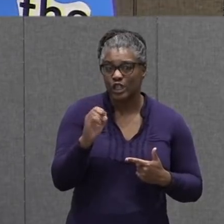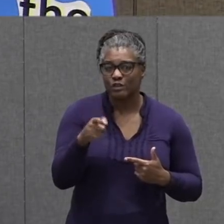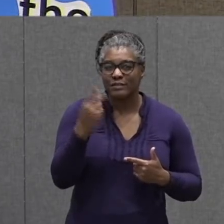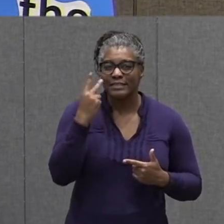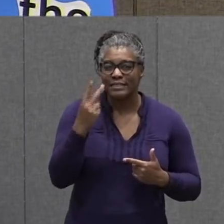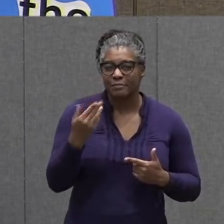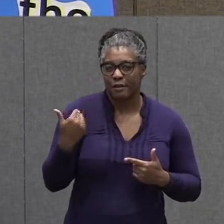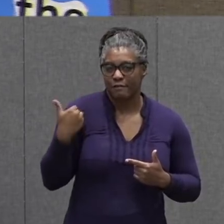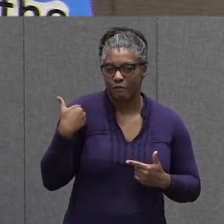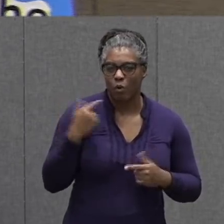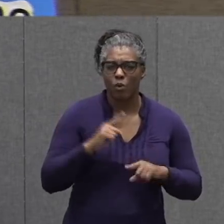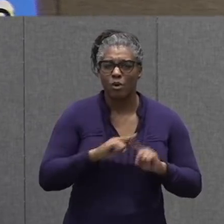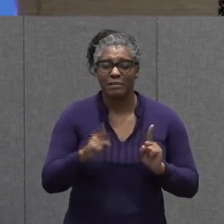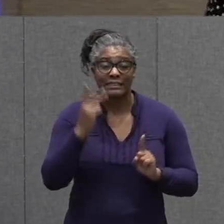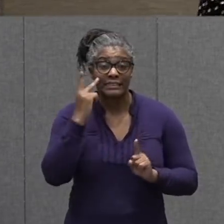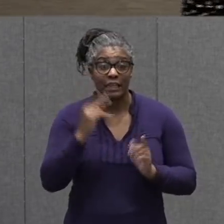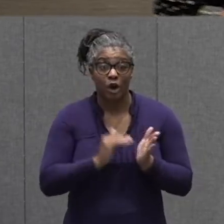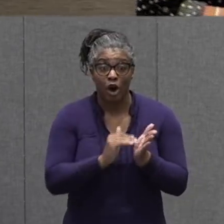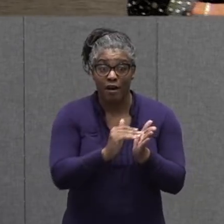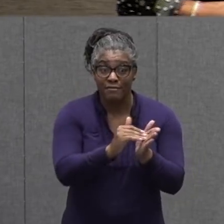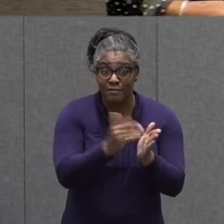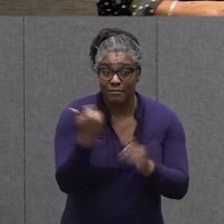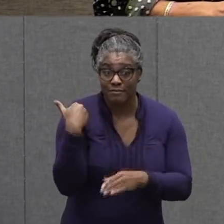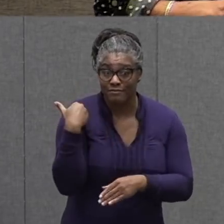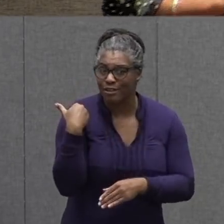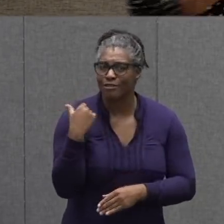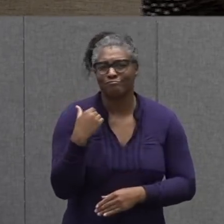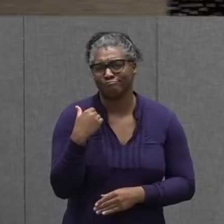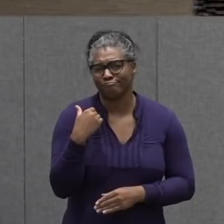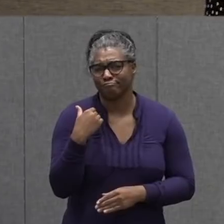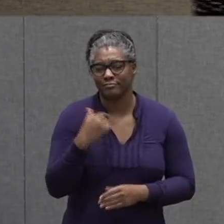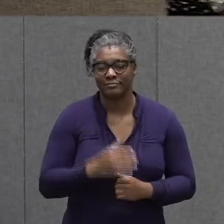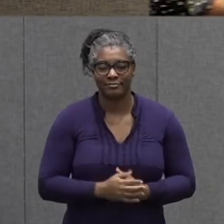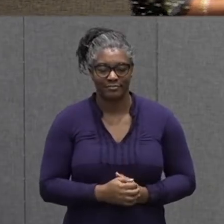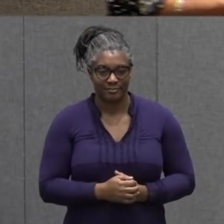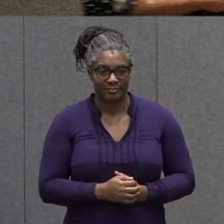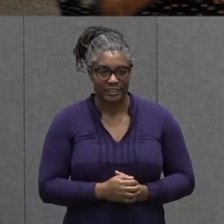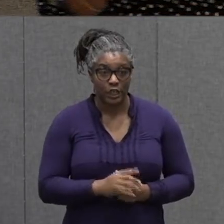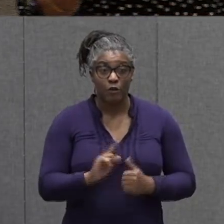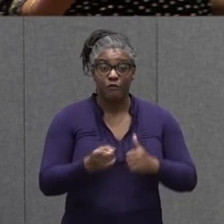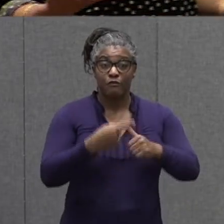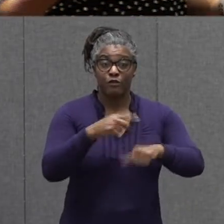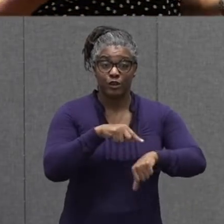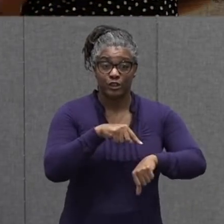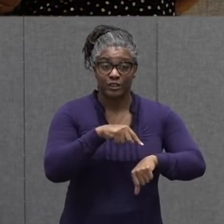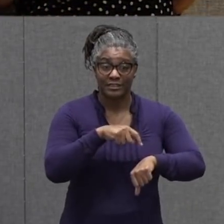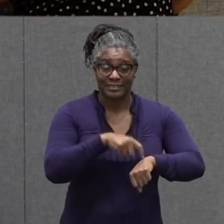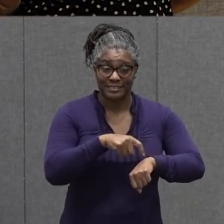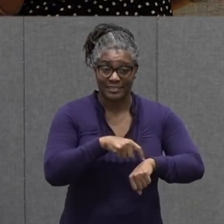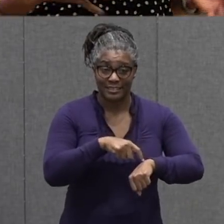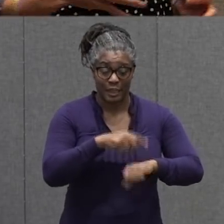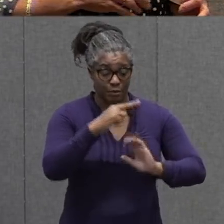that we use all the time. So when we close read, that's our first reading, we're just getting the main idea